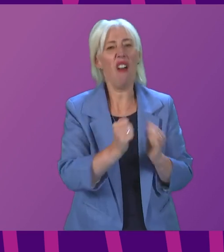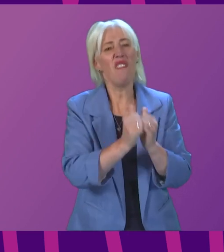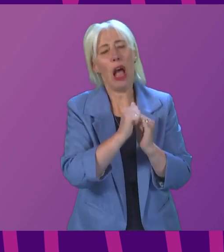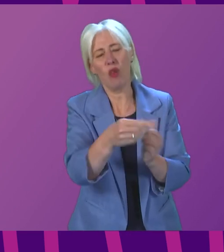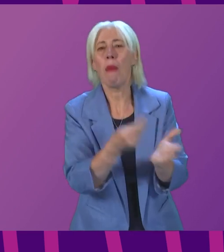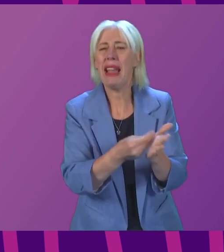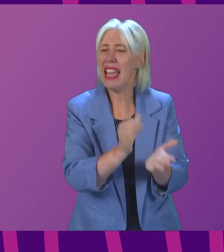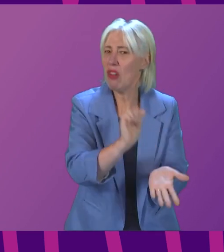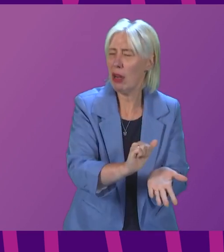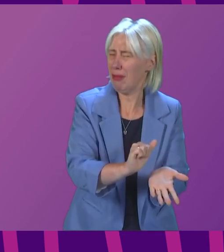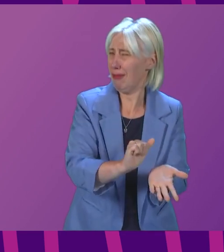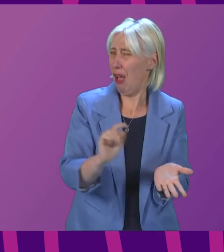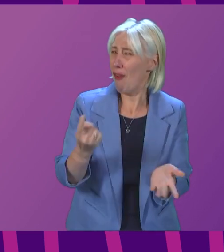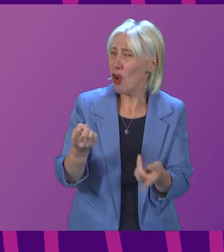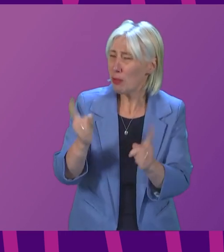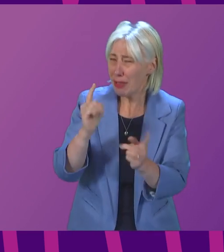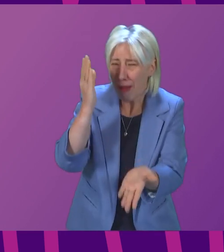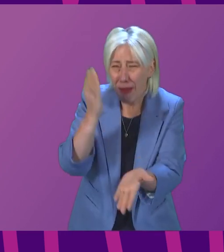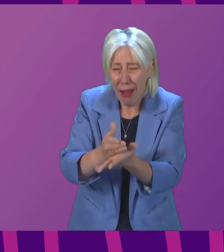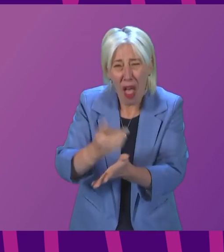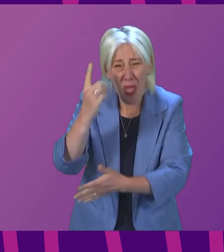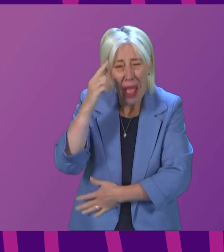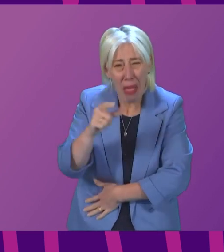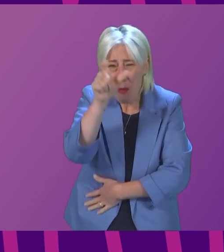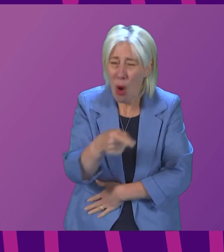Does the First Minister honestly think that he has been value for money?